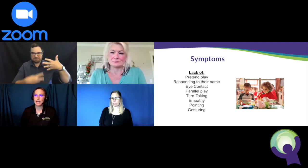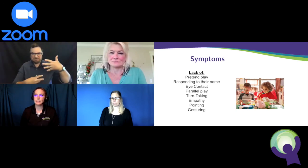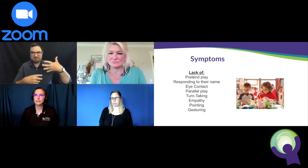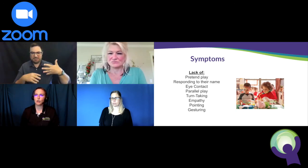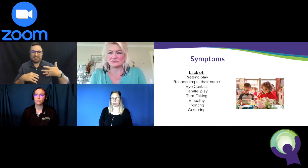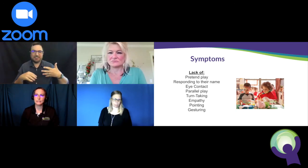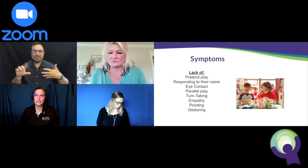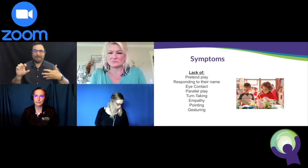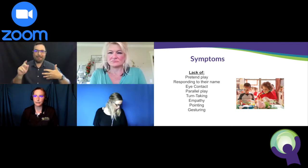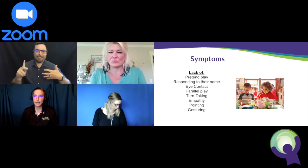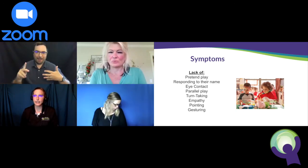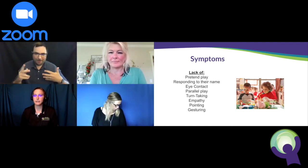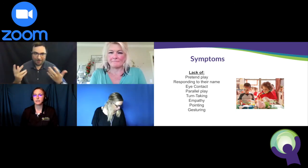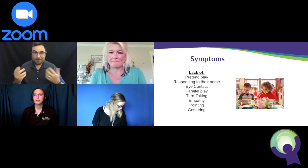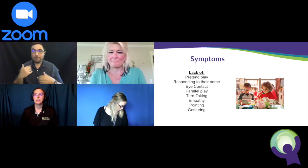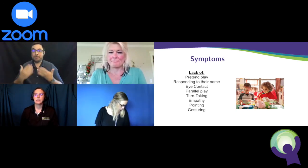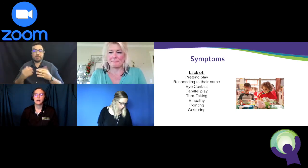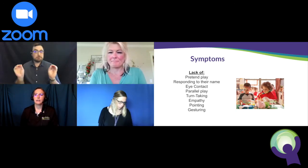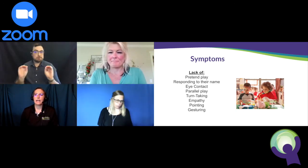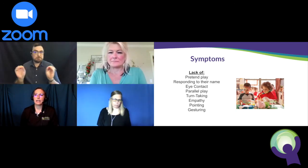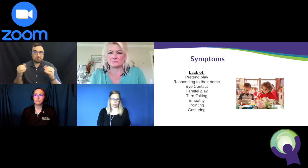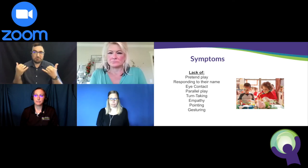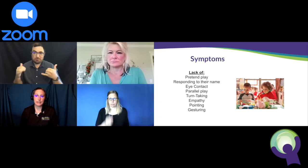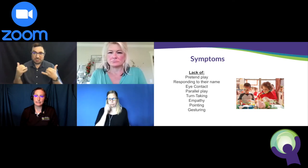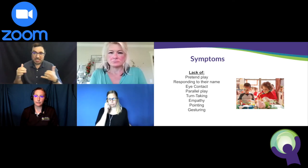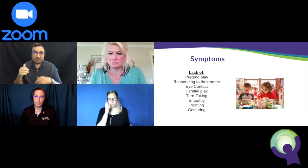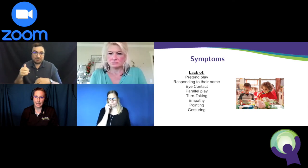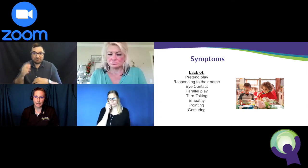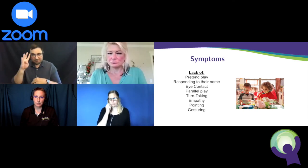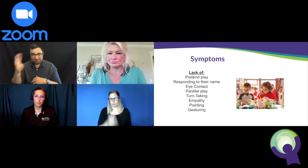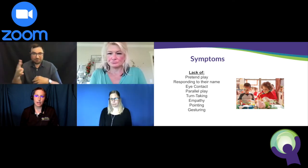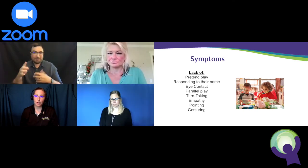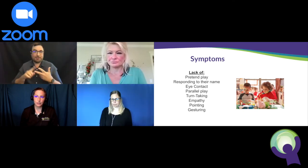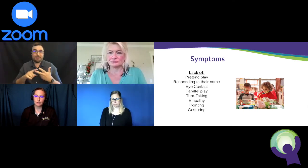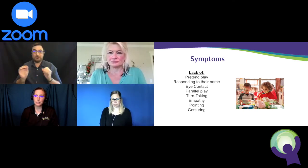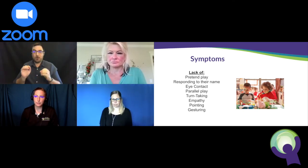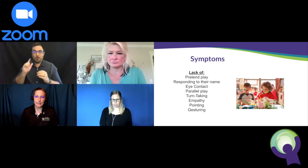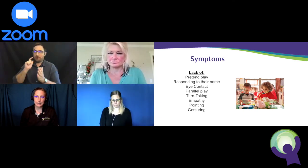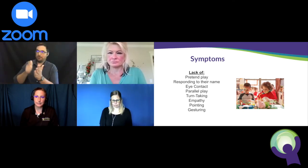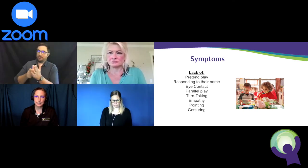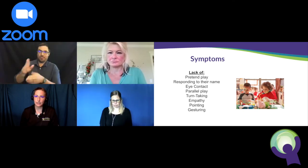So, pretend play, a lack of responding to their name, you may call their name multiple times and they